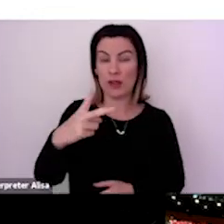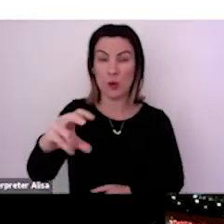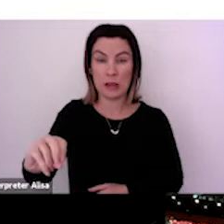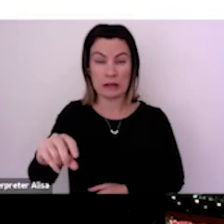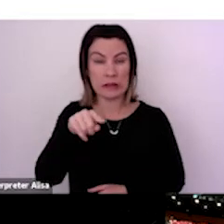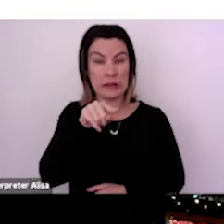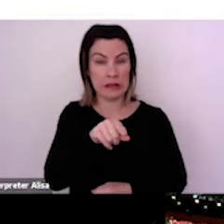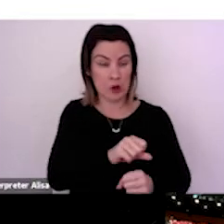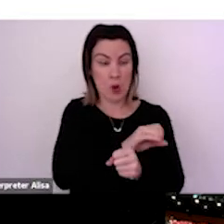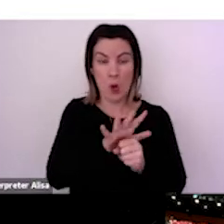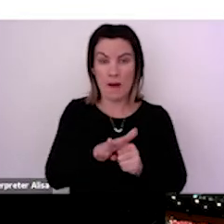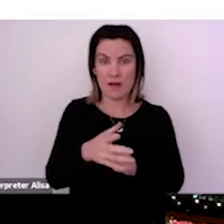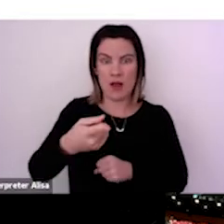more cautious. We are